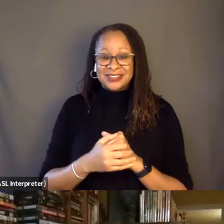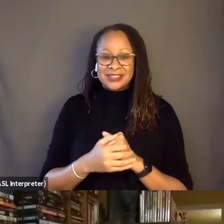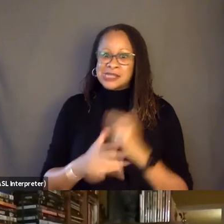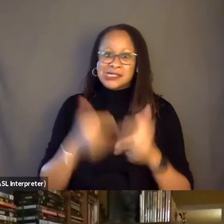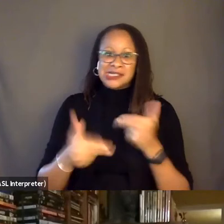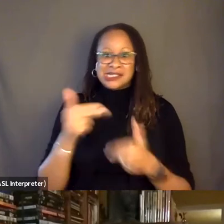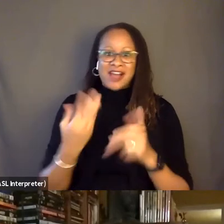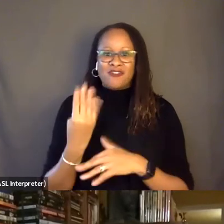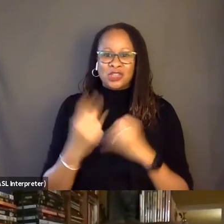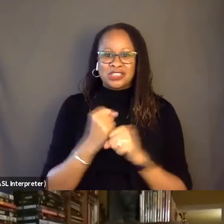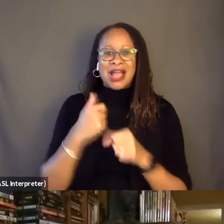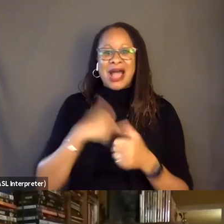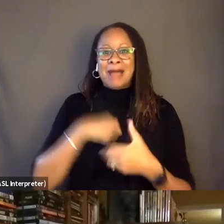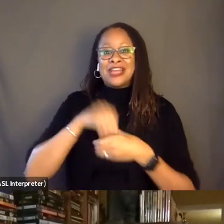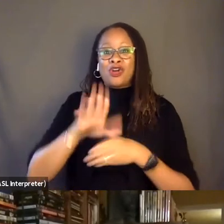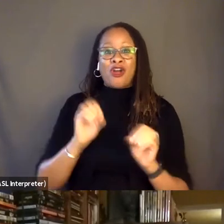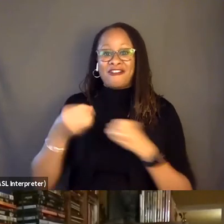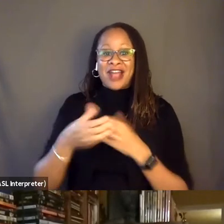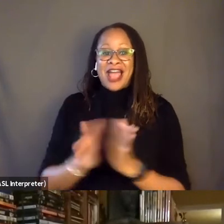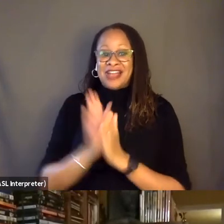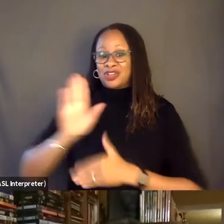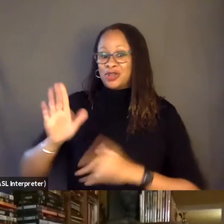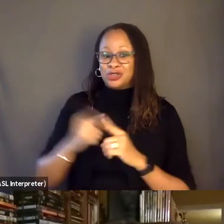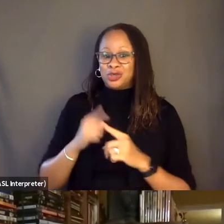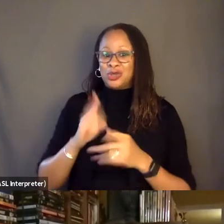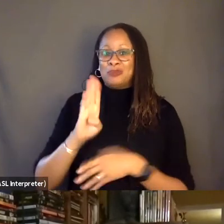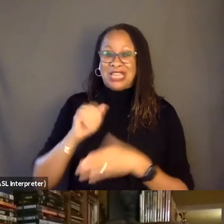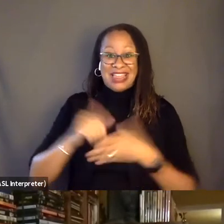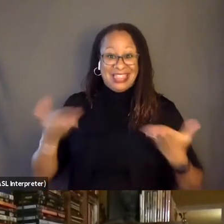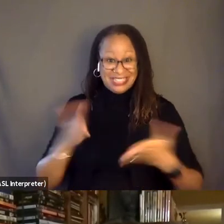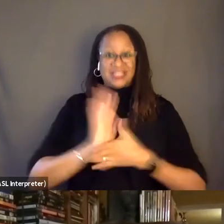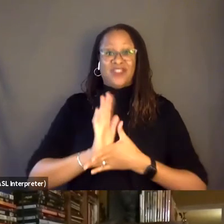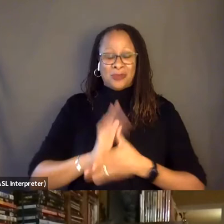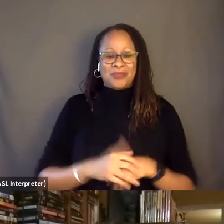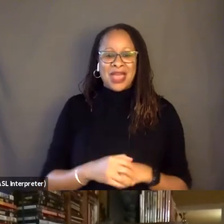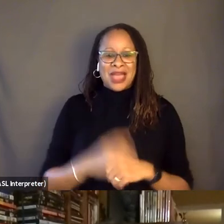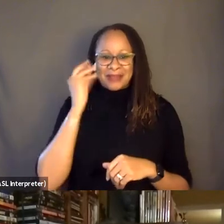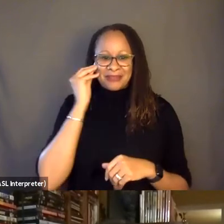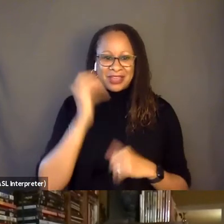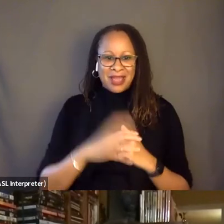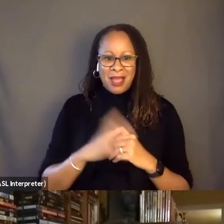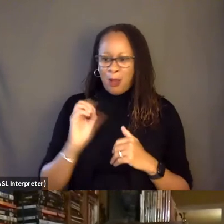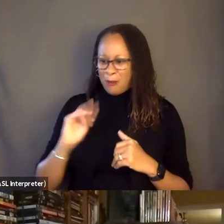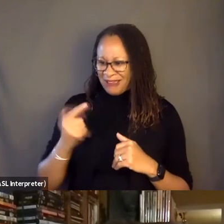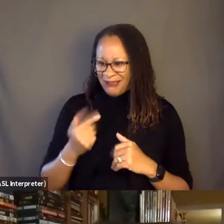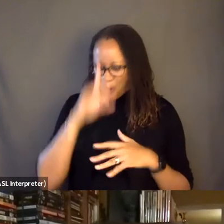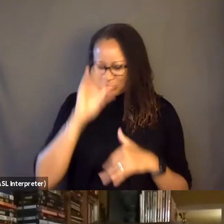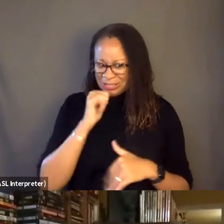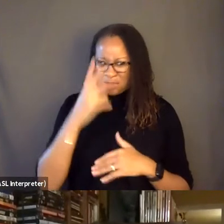I am in her office asking her to be in this film, right? And I'm thinking, "Oh my God I hope she doesn't remember. "But how could she remember?